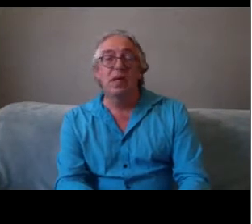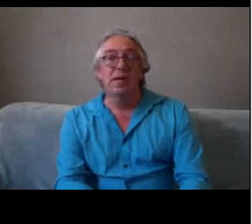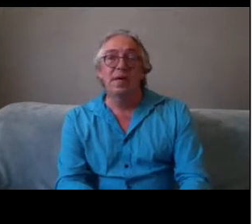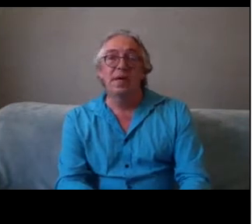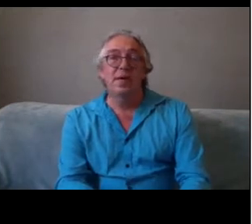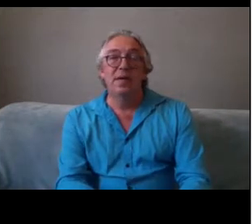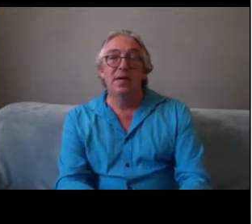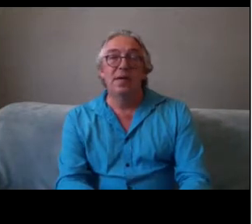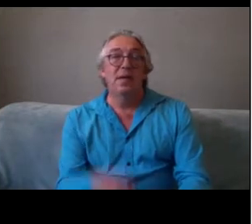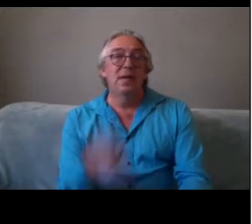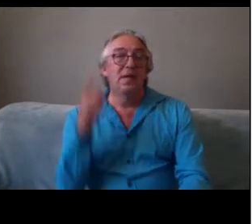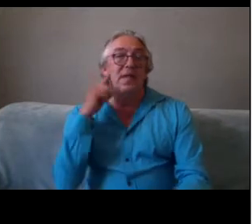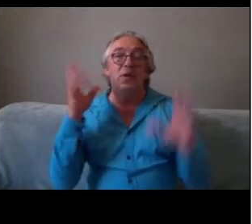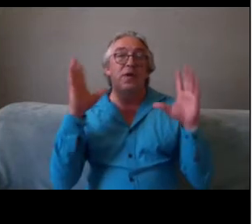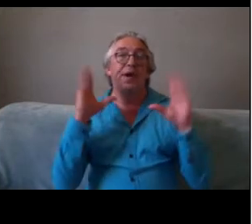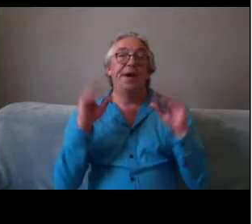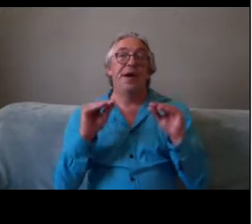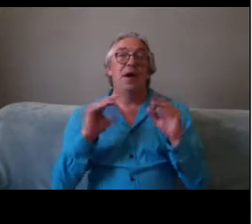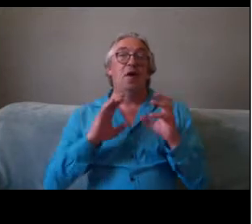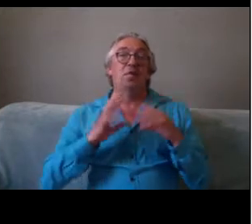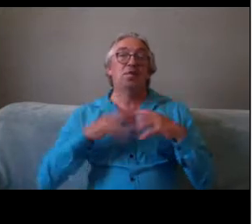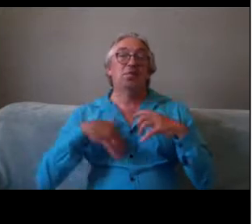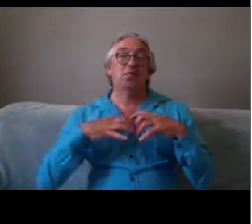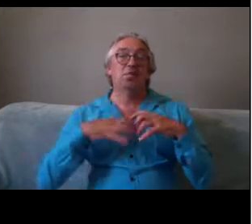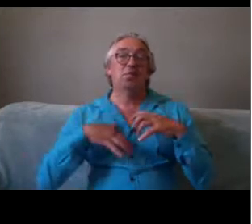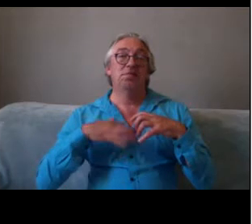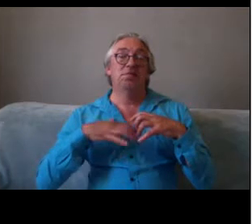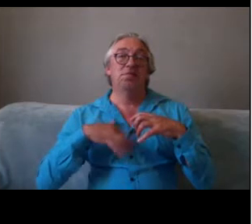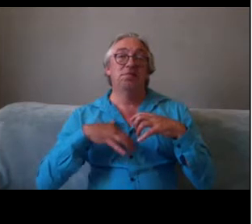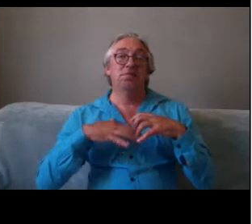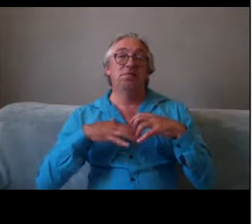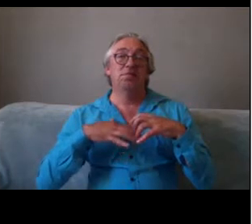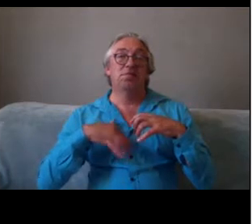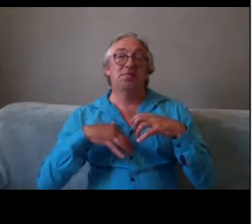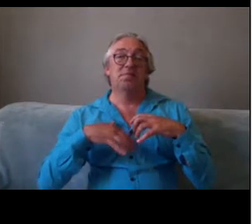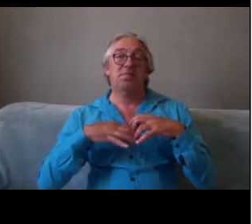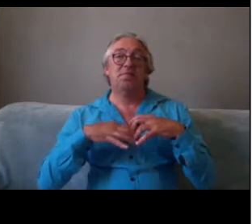Access to support services across countries is a basic issue.